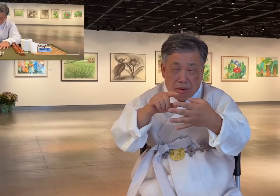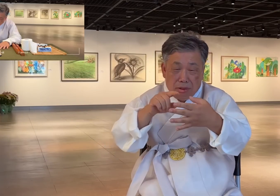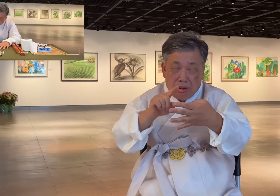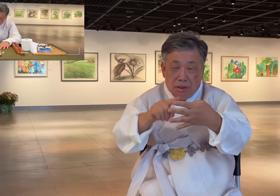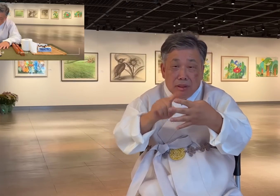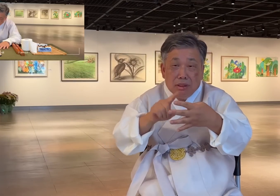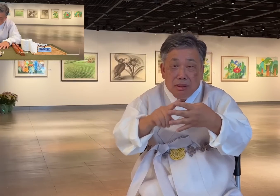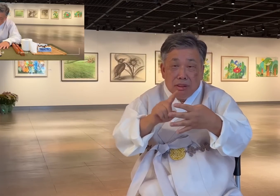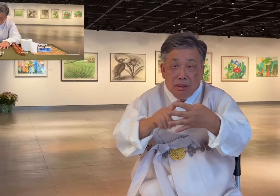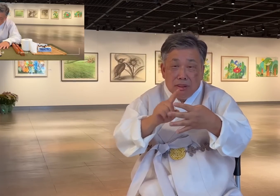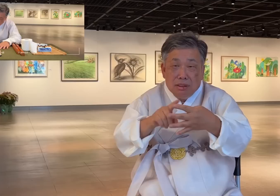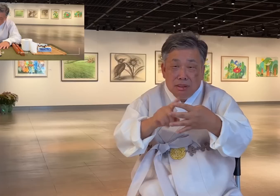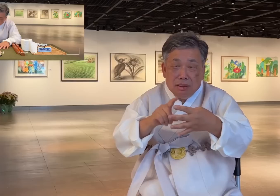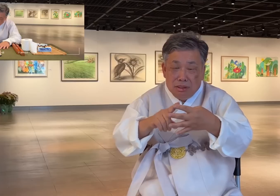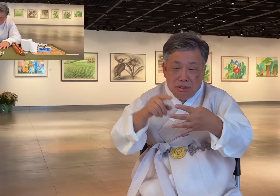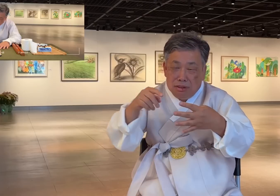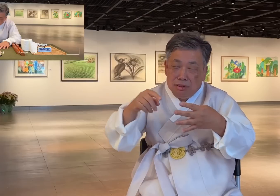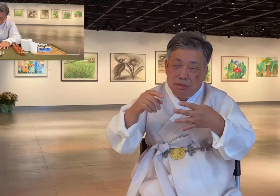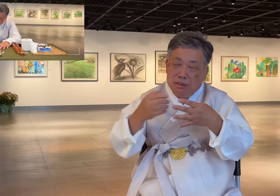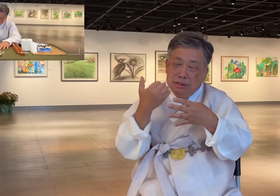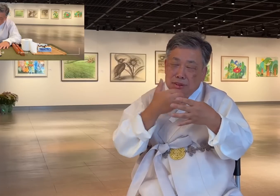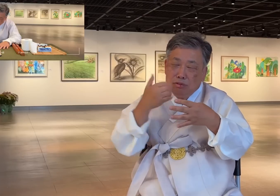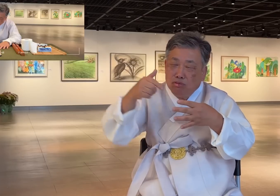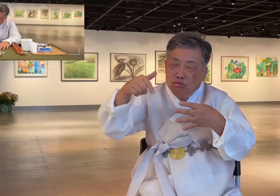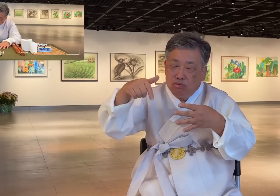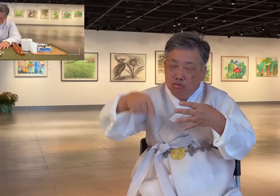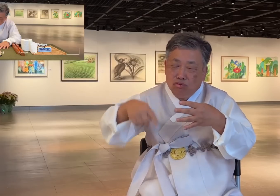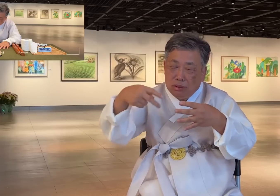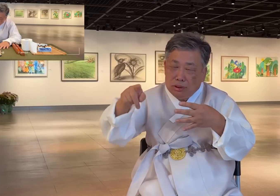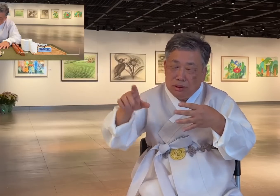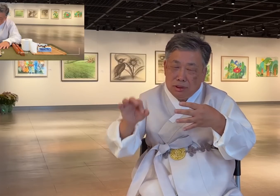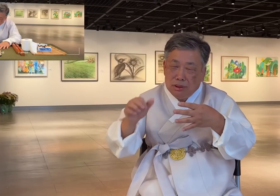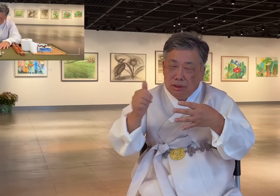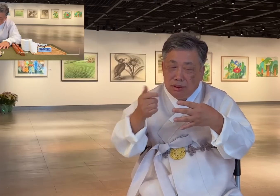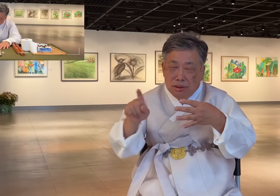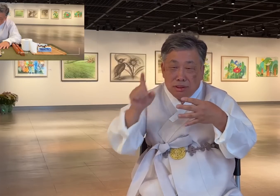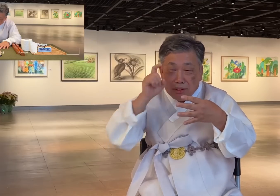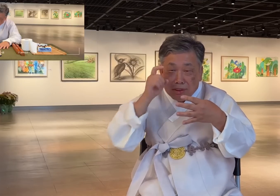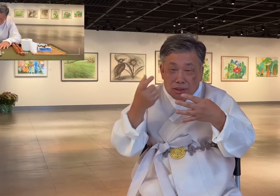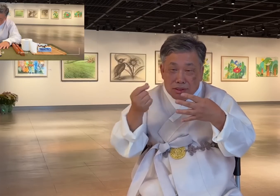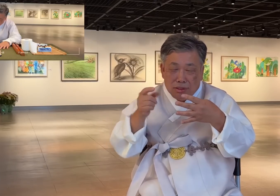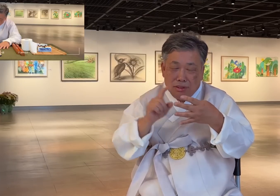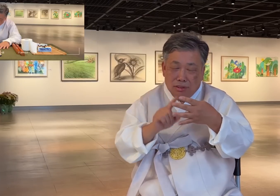1. Color composition